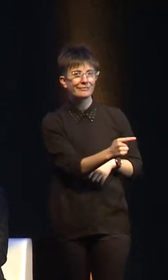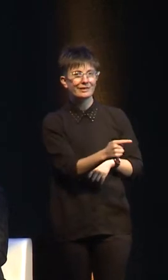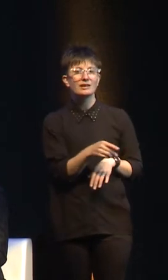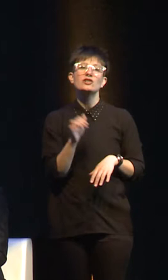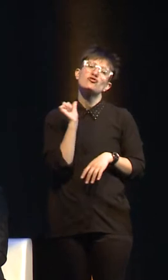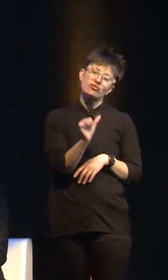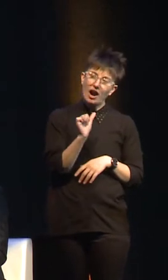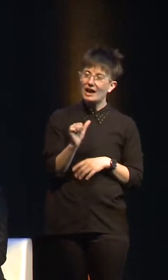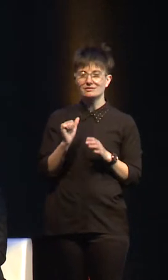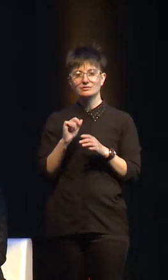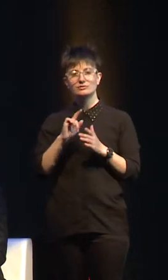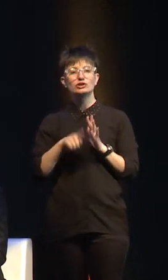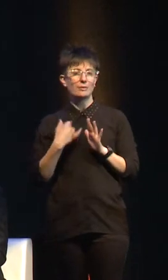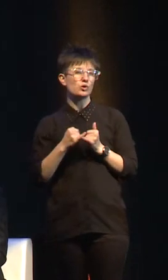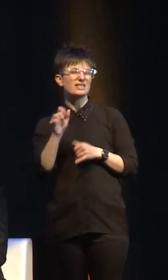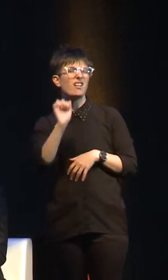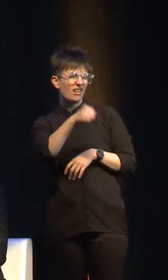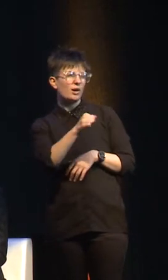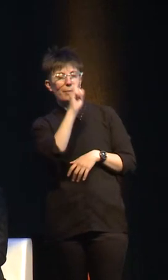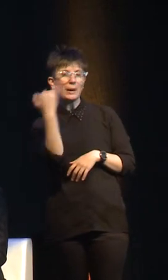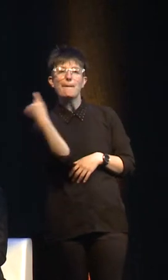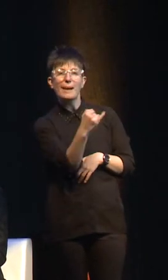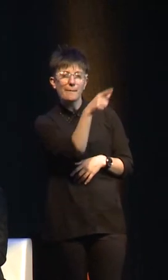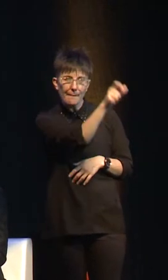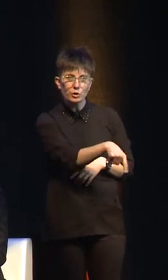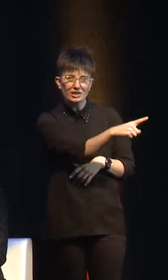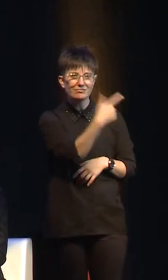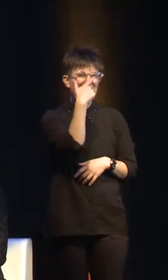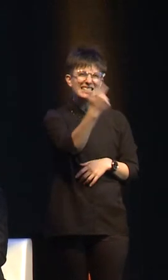eighteen year old who's grown up with that heritage for having having a worldview that